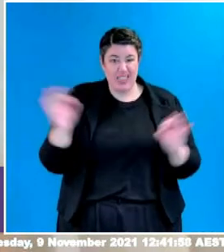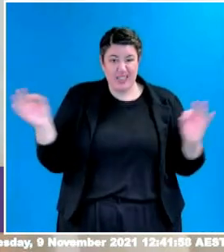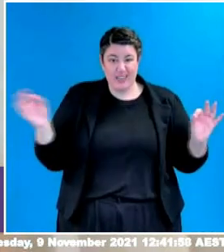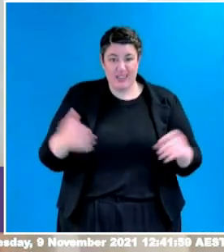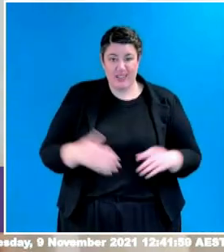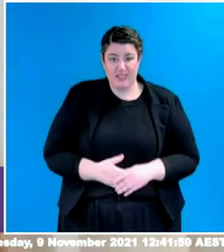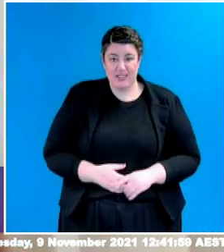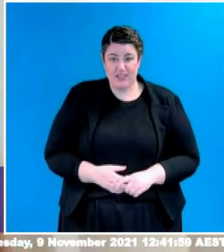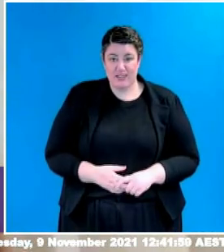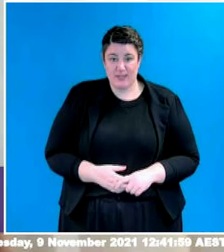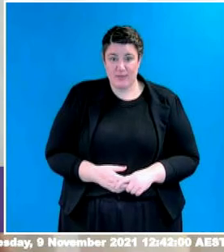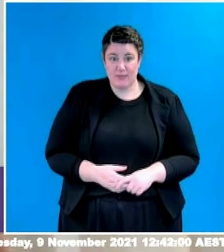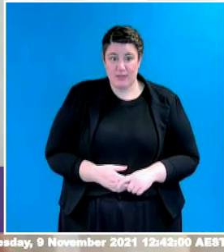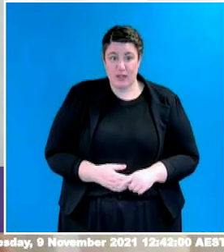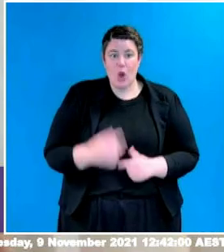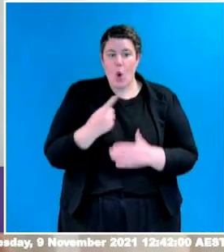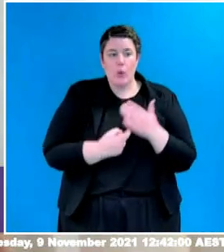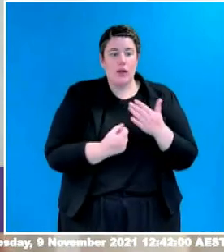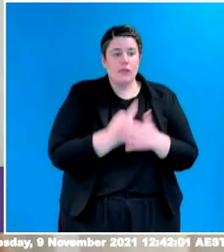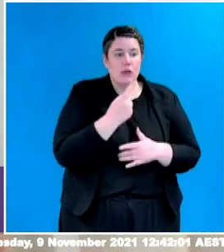for more than a pilot program.